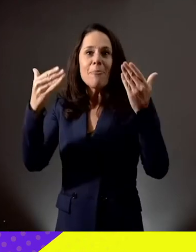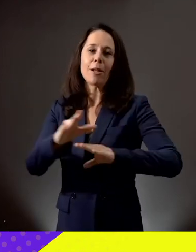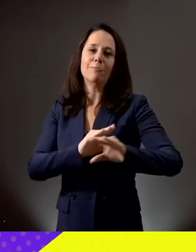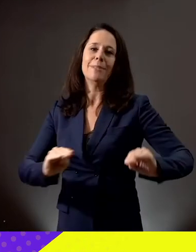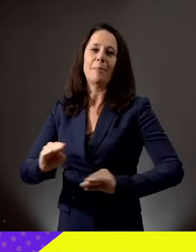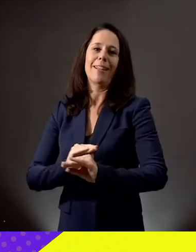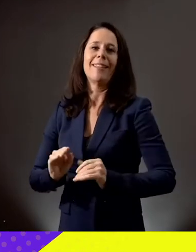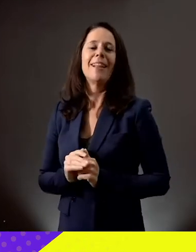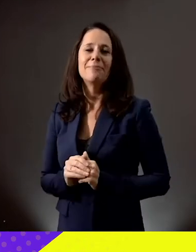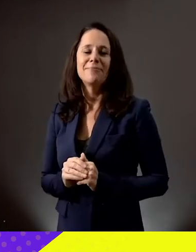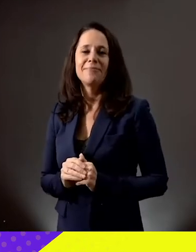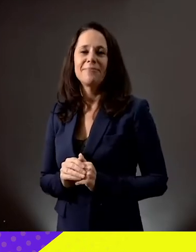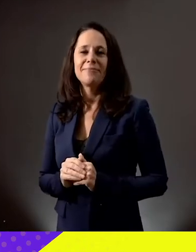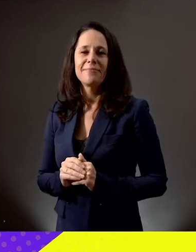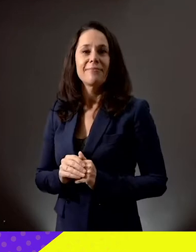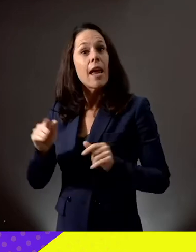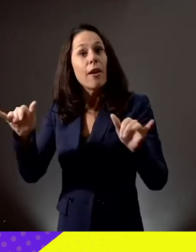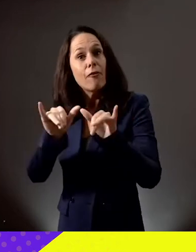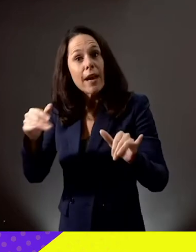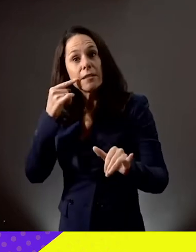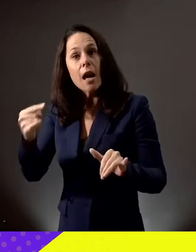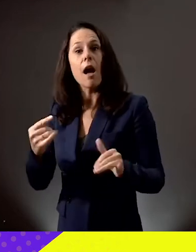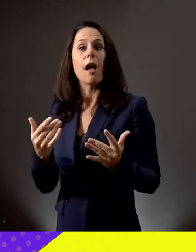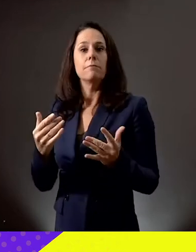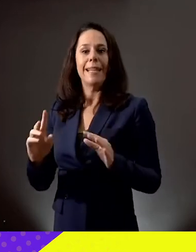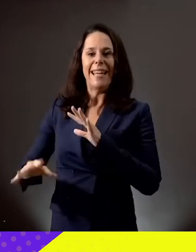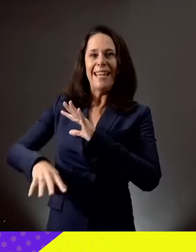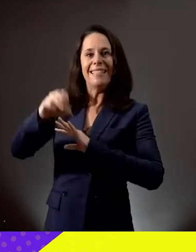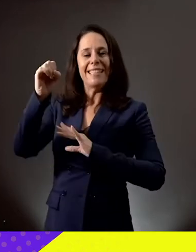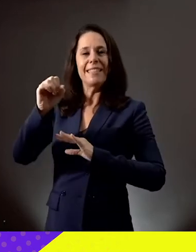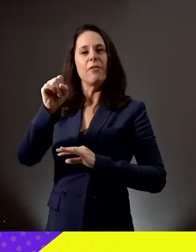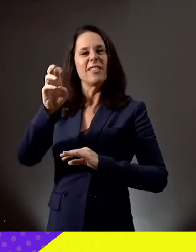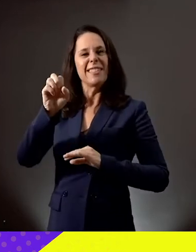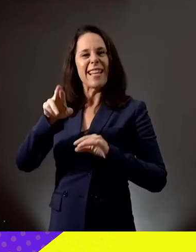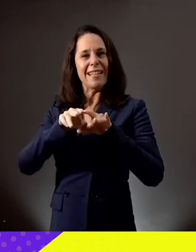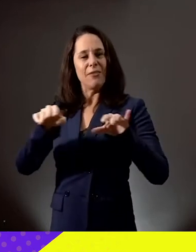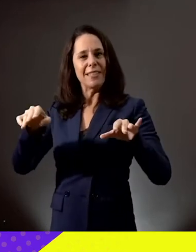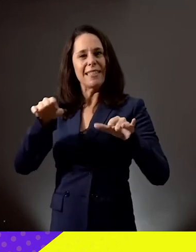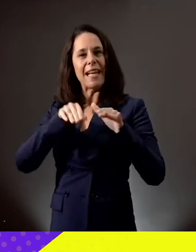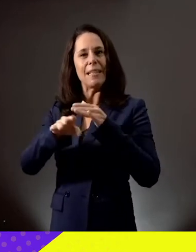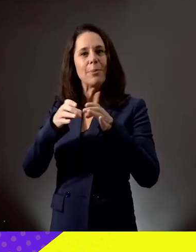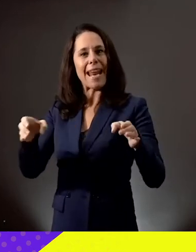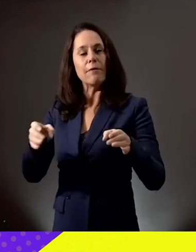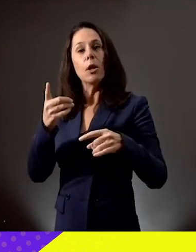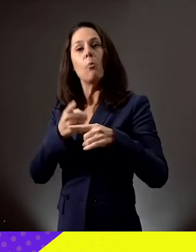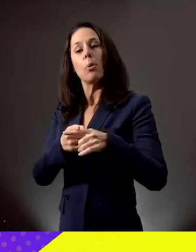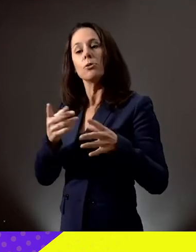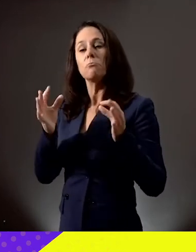This day is an initiative by SER Diversiteit In Bedrijf... and it's a collaboration with ten great organisations.